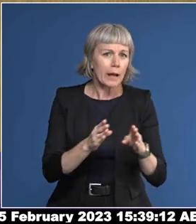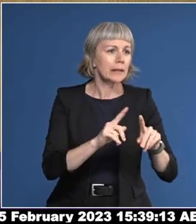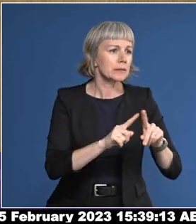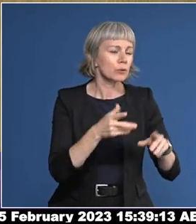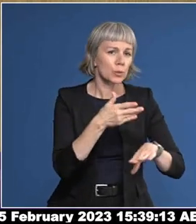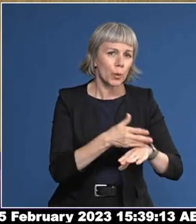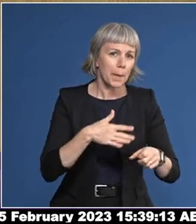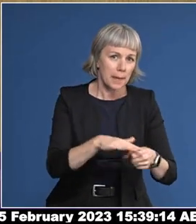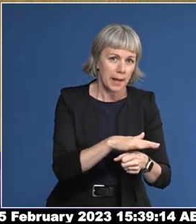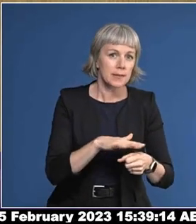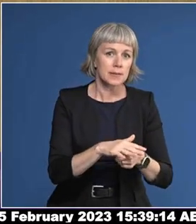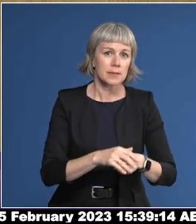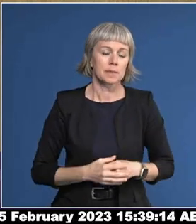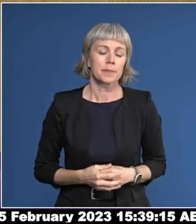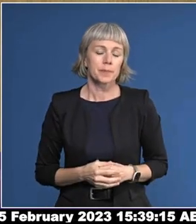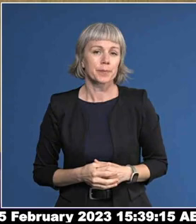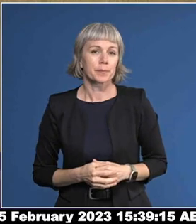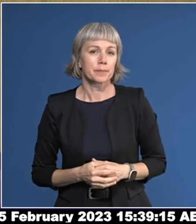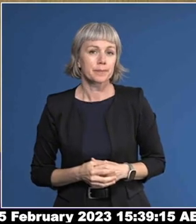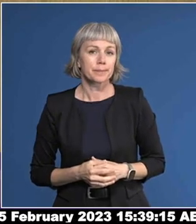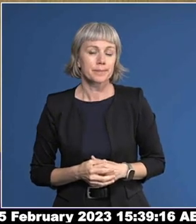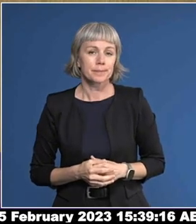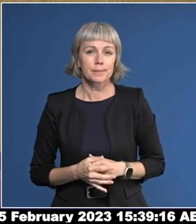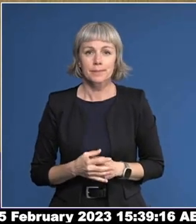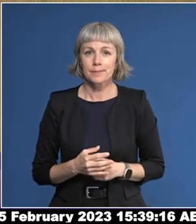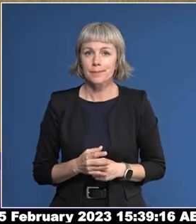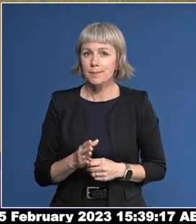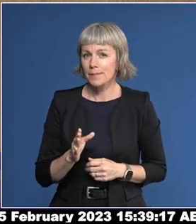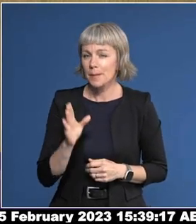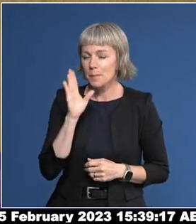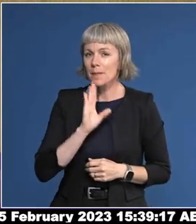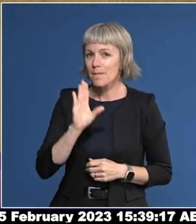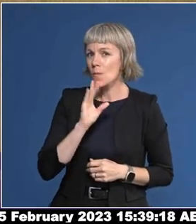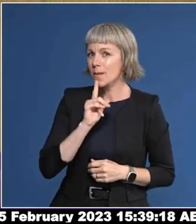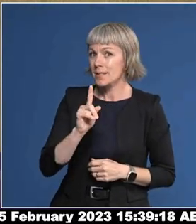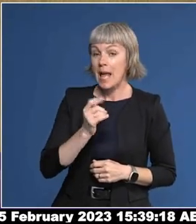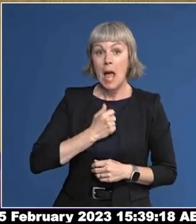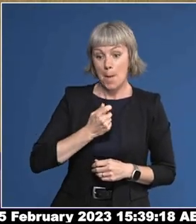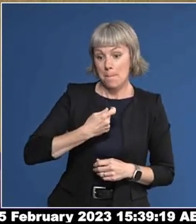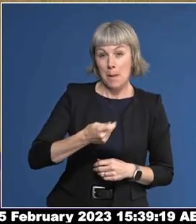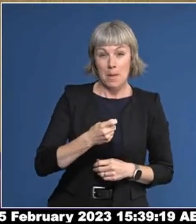So as we talked about earlier, our membership is very variable, from very large to extremely small.